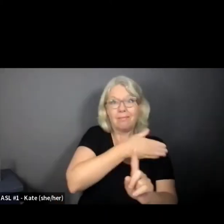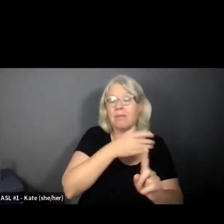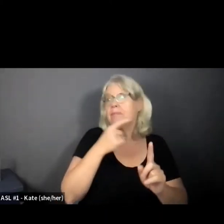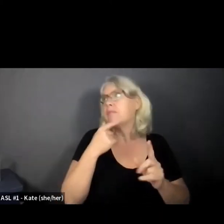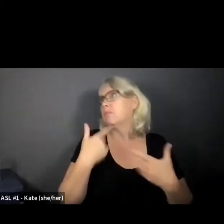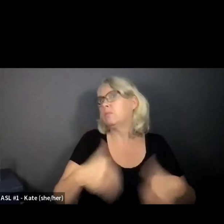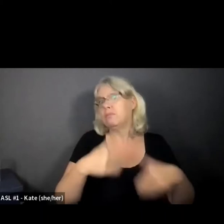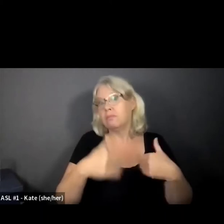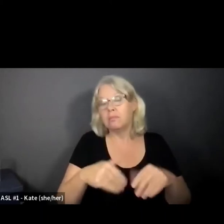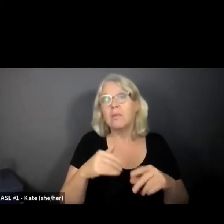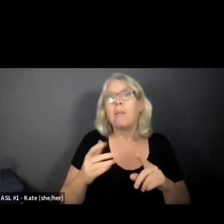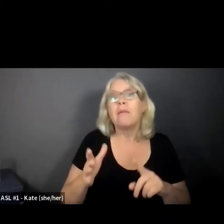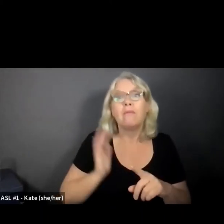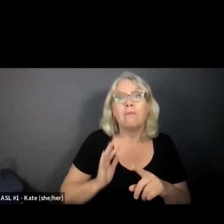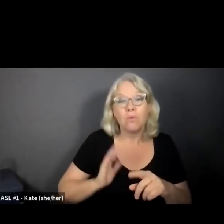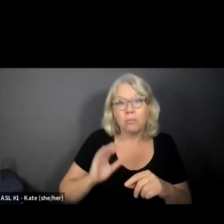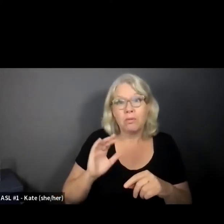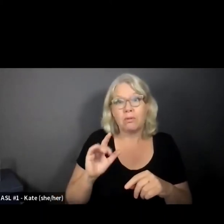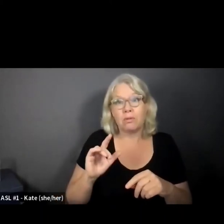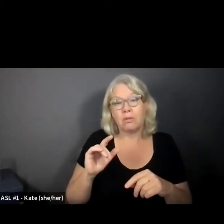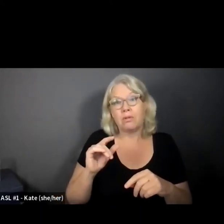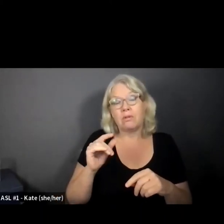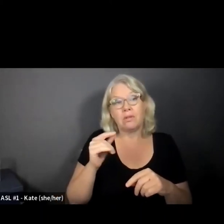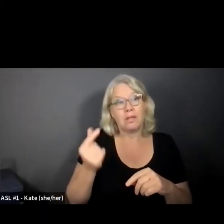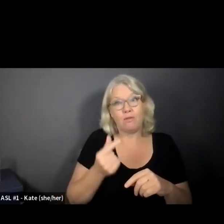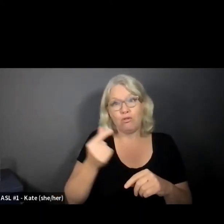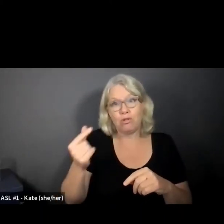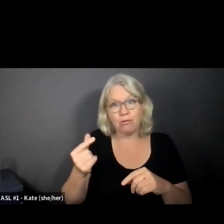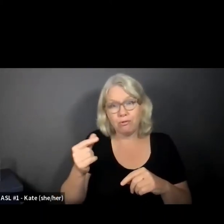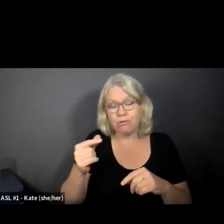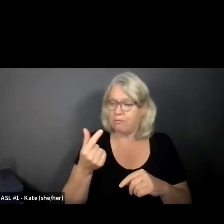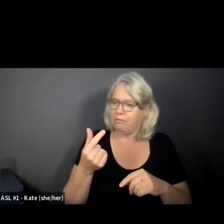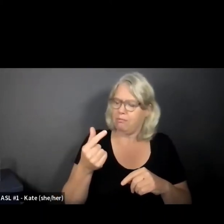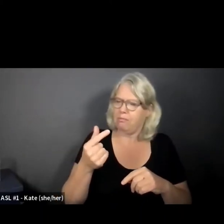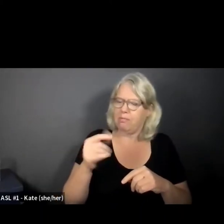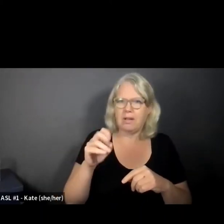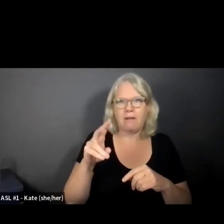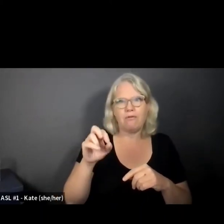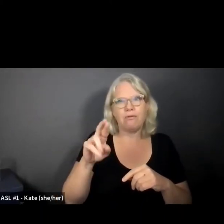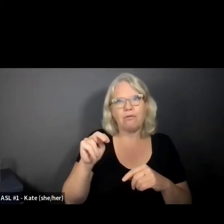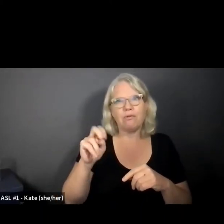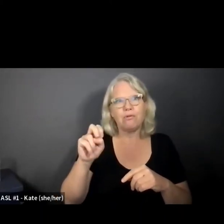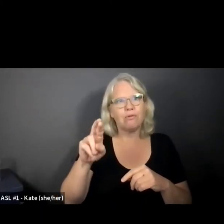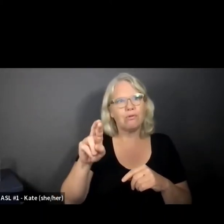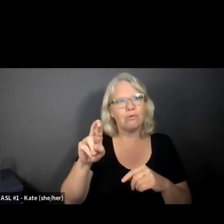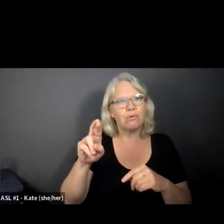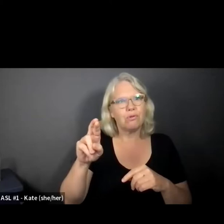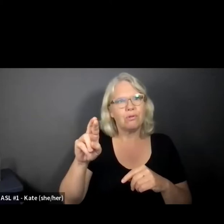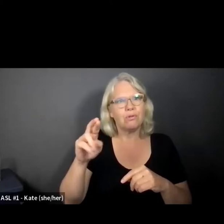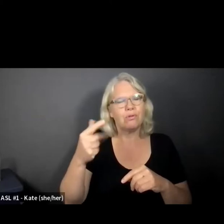AND APPEALS JUDGE.